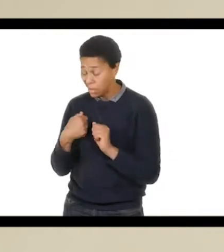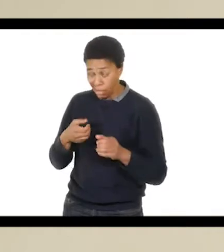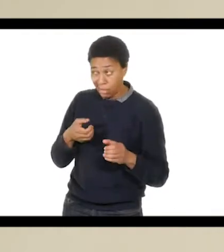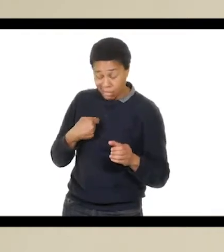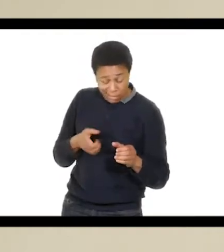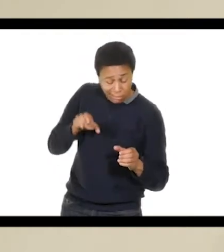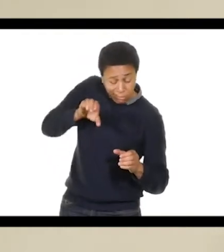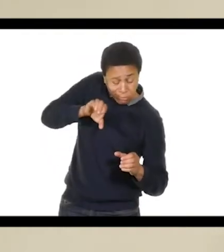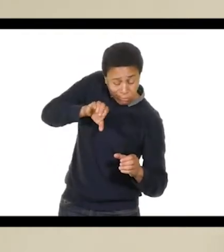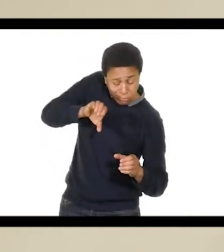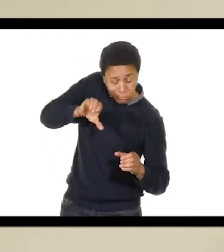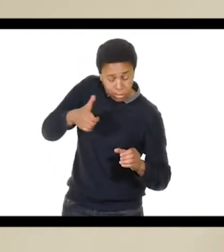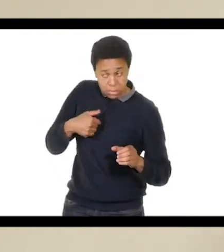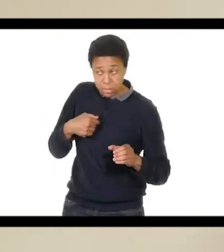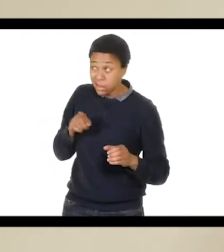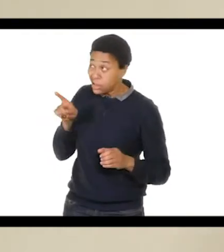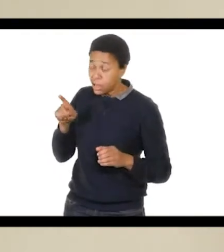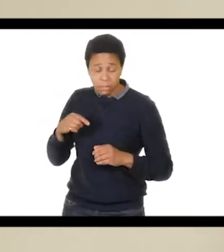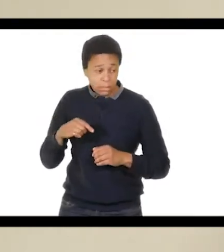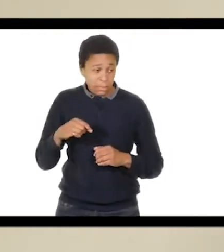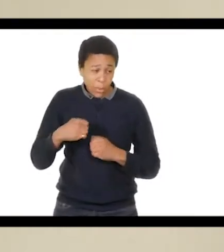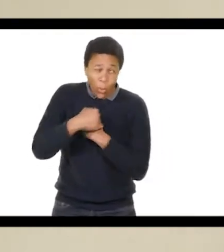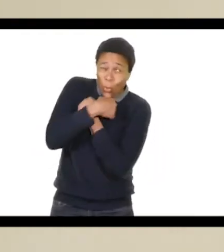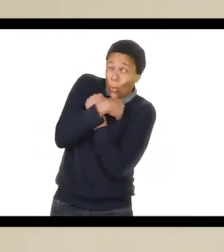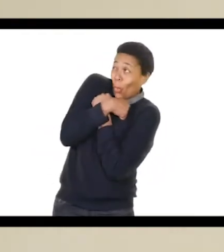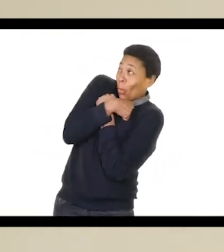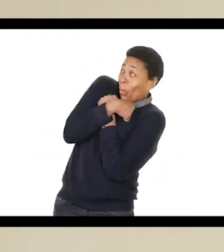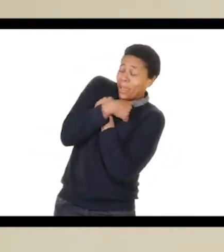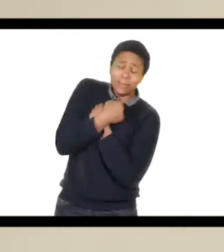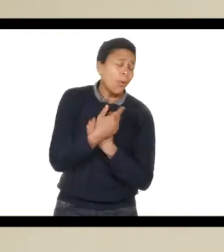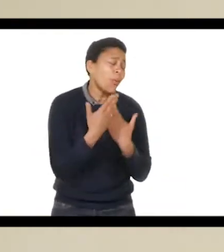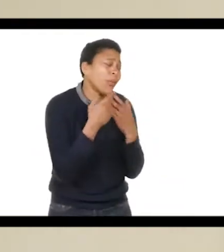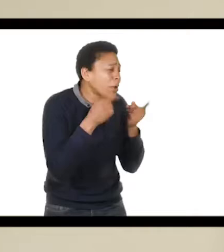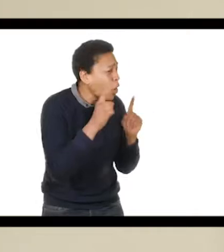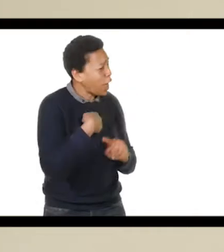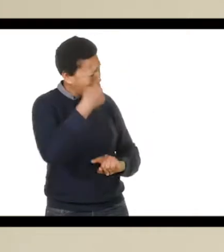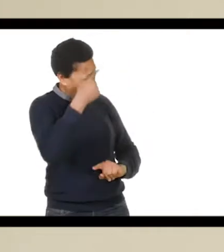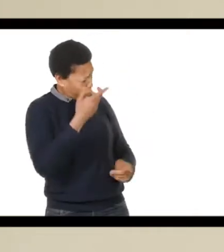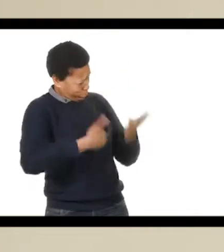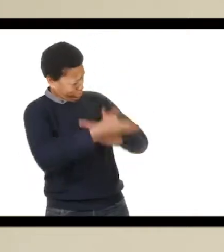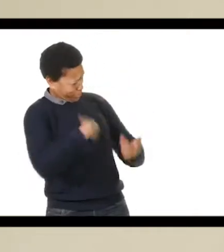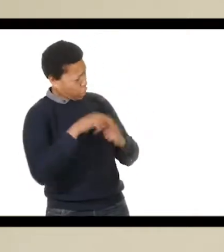And, she put her arm around me and she said, “Thank God for that Mum, because I thought you were going to tell me you was an alcoholic!”